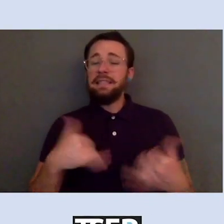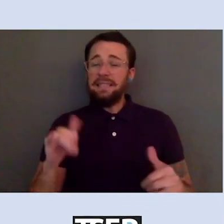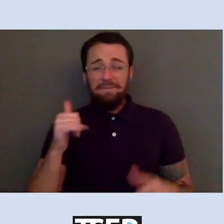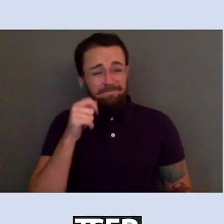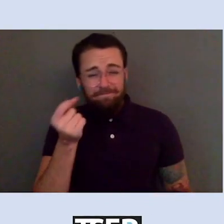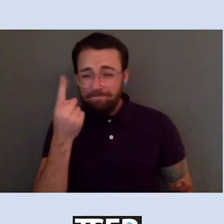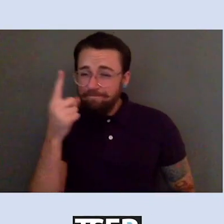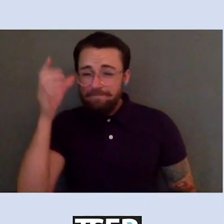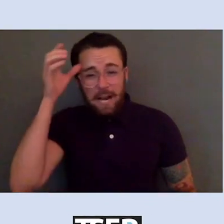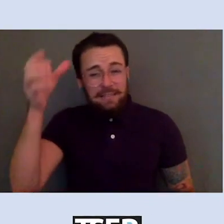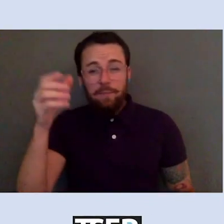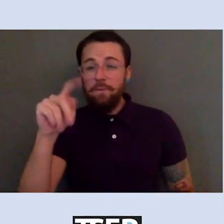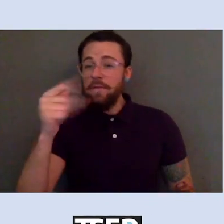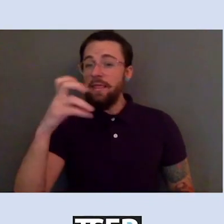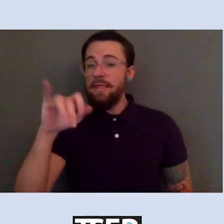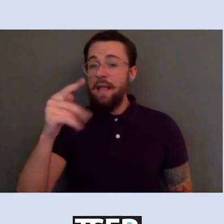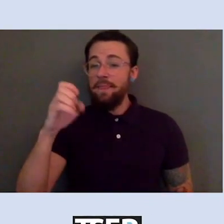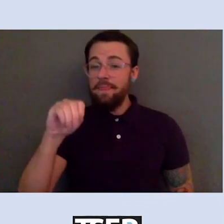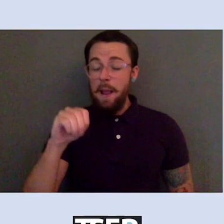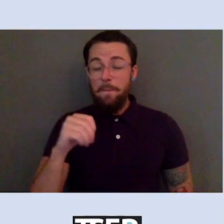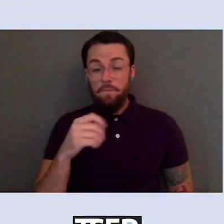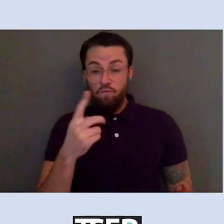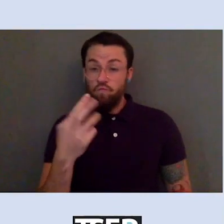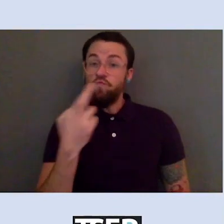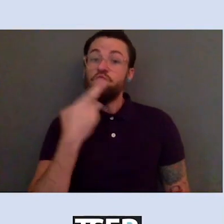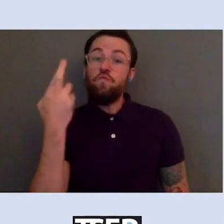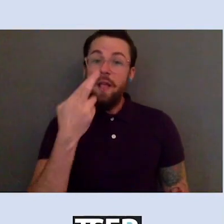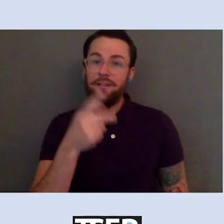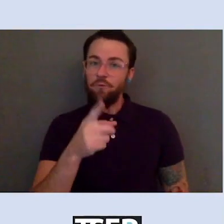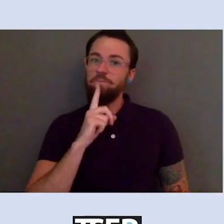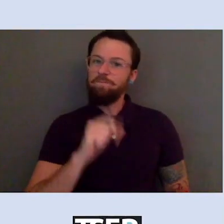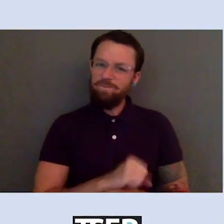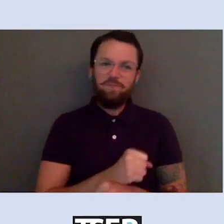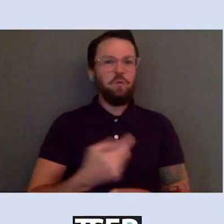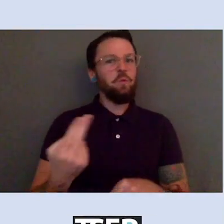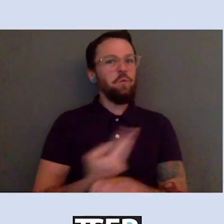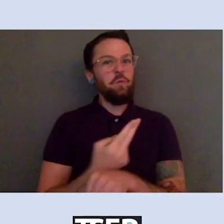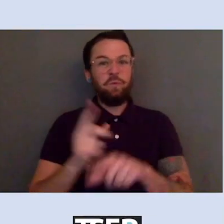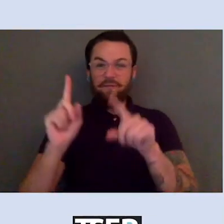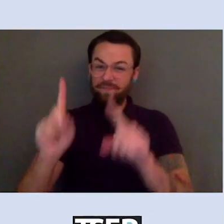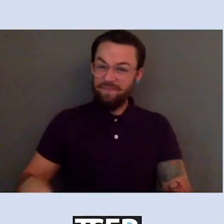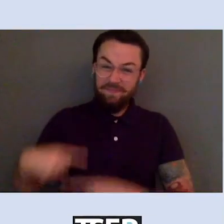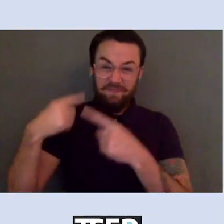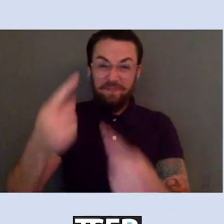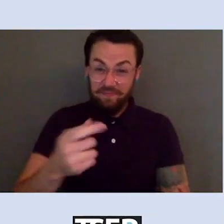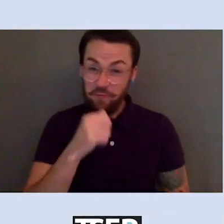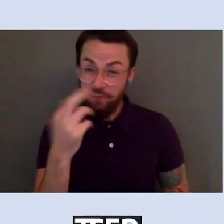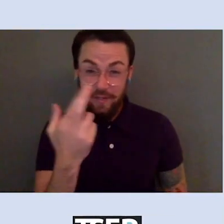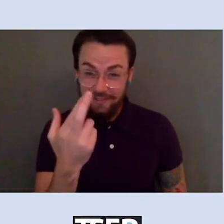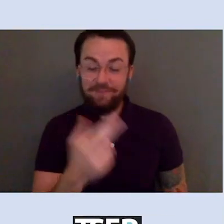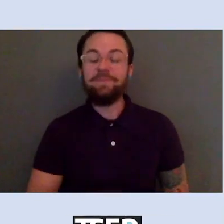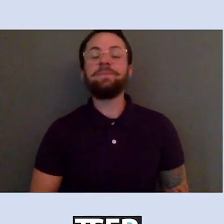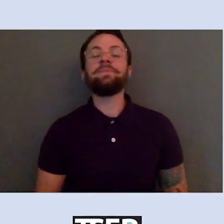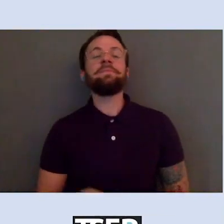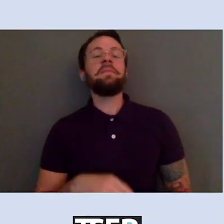So that's clear in ASL as to whether I mean one or multiple people.